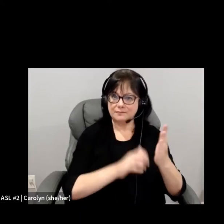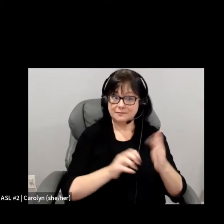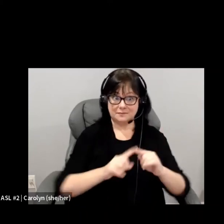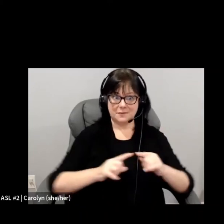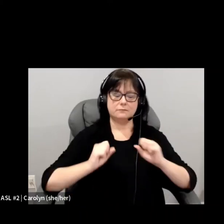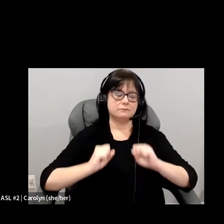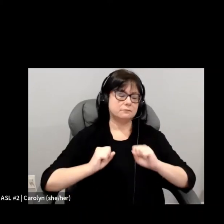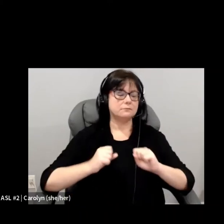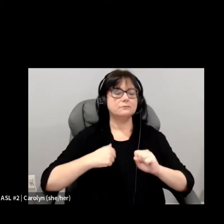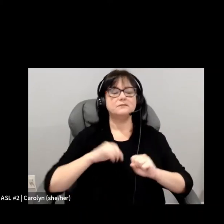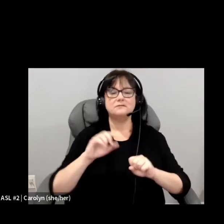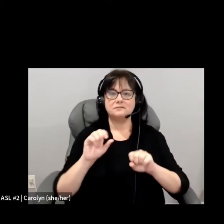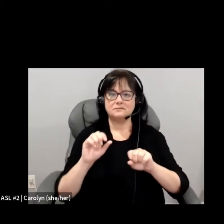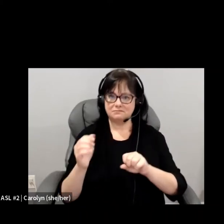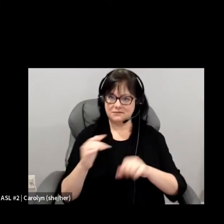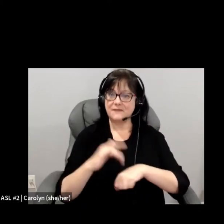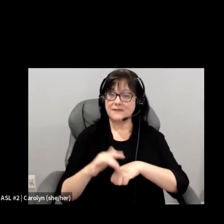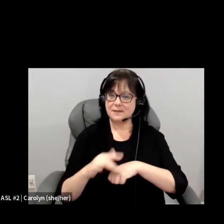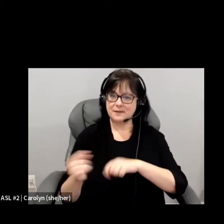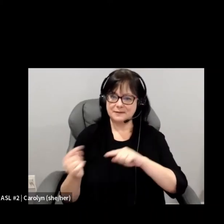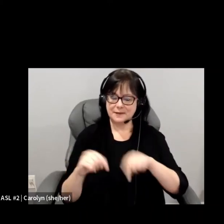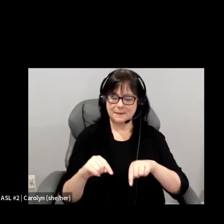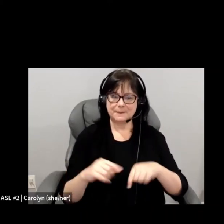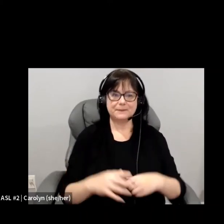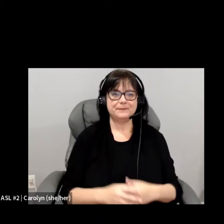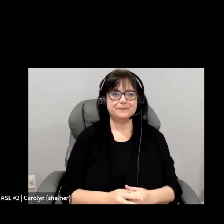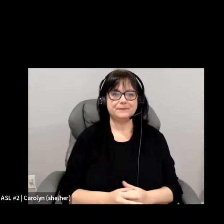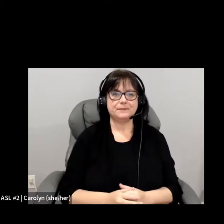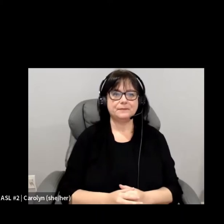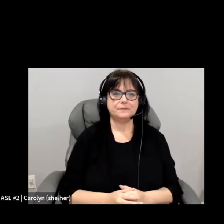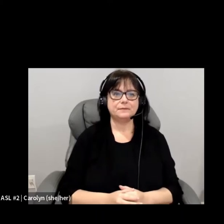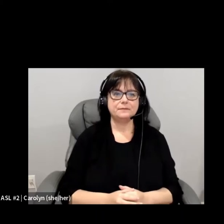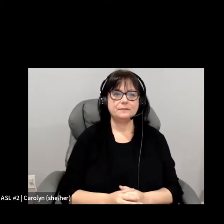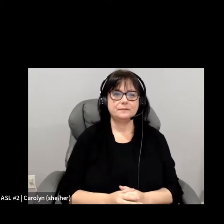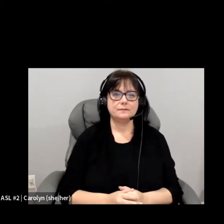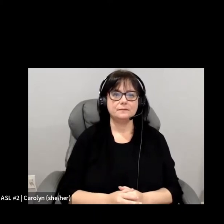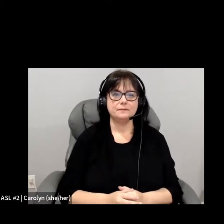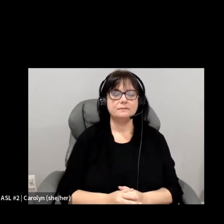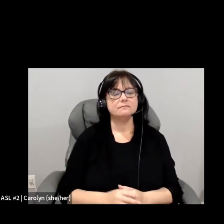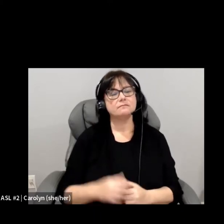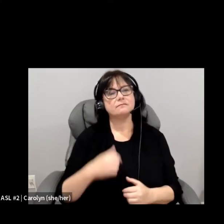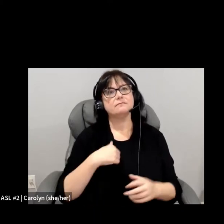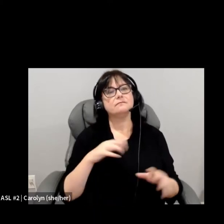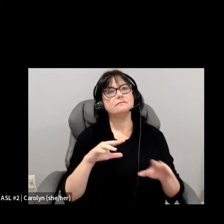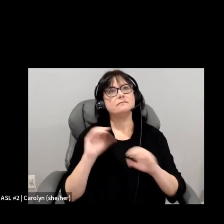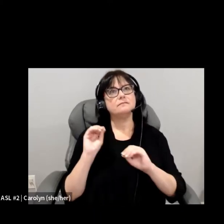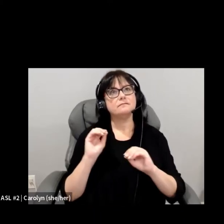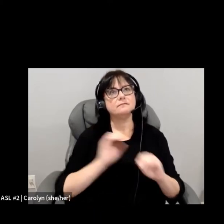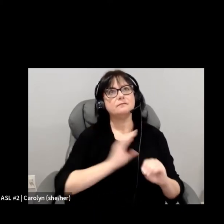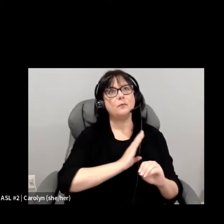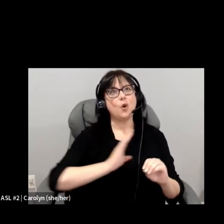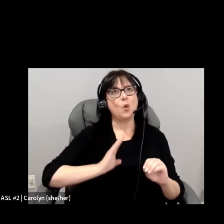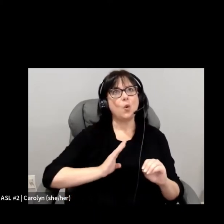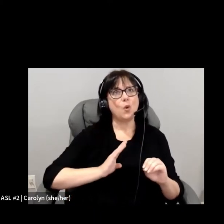AS I COME UPON MY TERM LIMIT TO SIT AS A MEMBER OF THE BOARD OF DIRECTORS, I WANT TO TAKE THIS OPPORTUNITY TO SAY A FEW WORDS ABOUT MY TIME WITH ARCH.